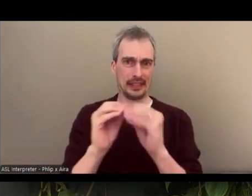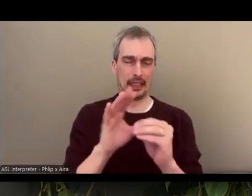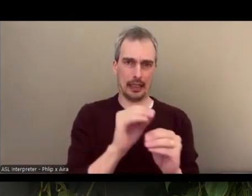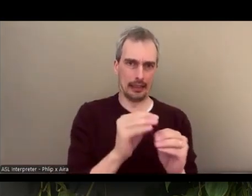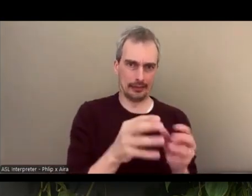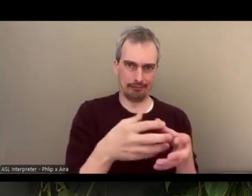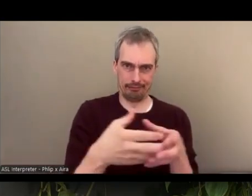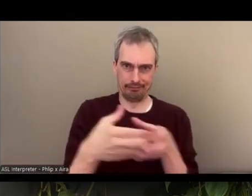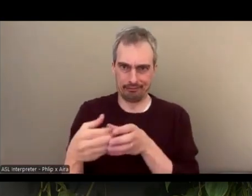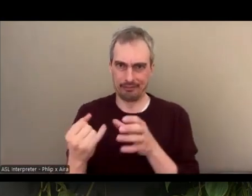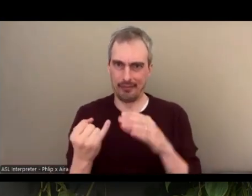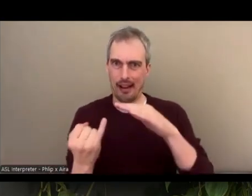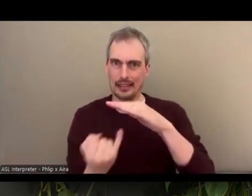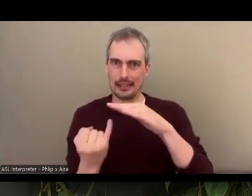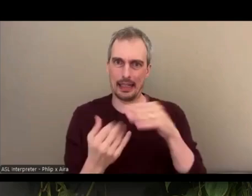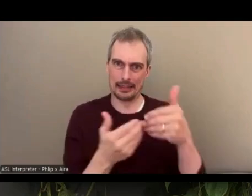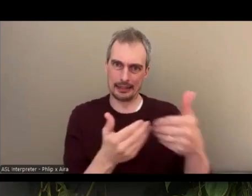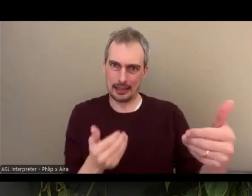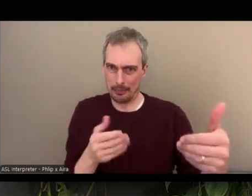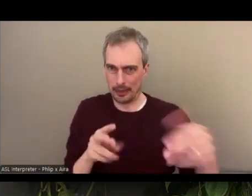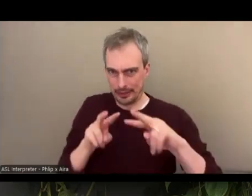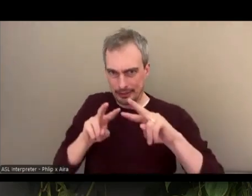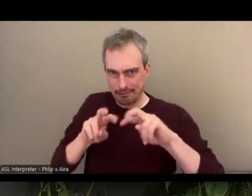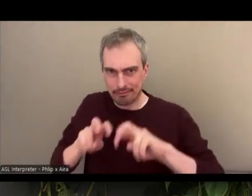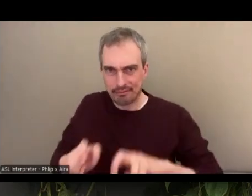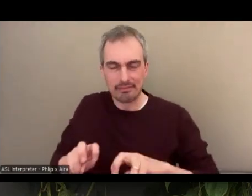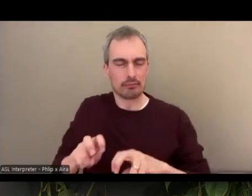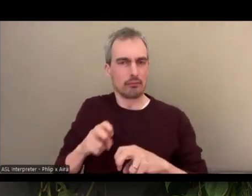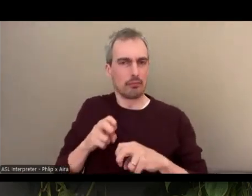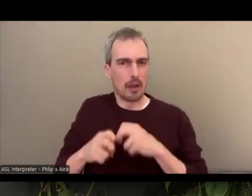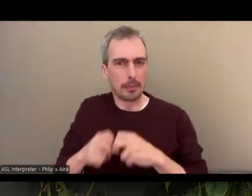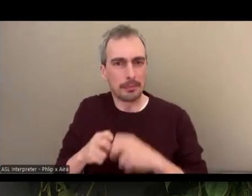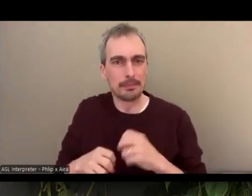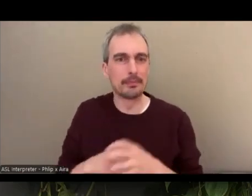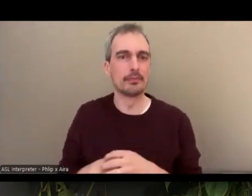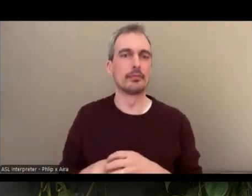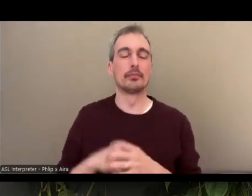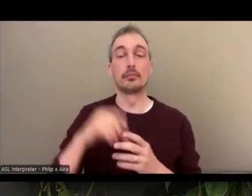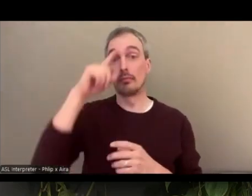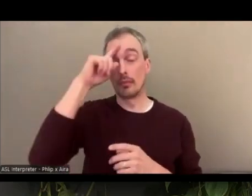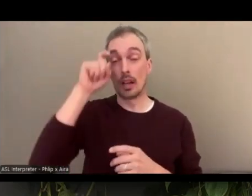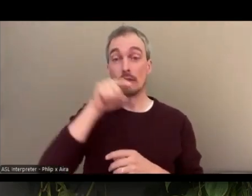specifically because the process is automated, and not relying on a systems